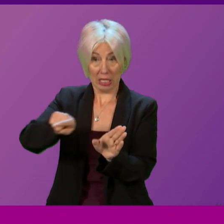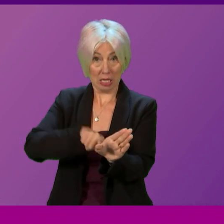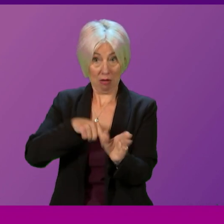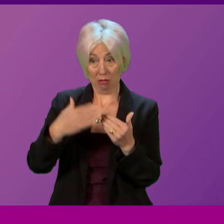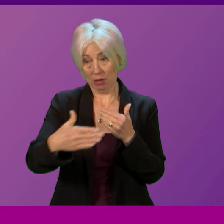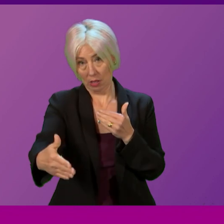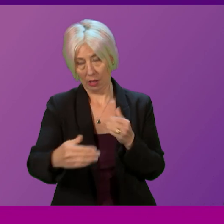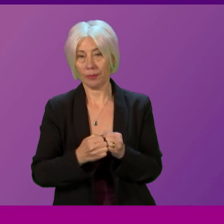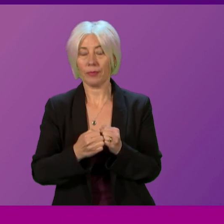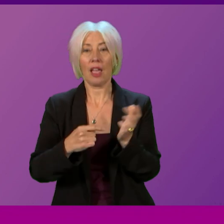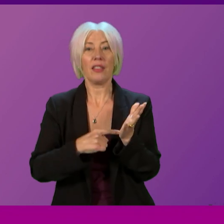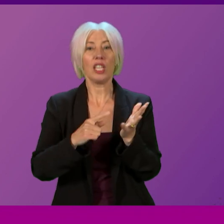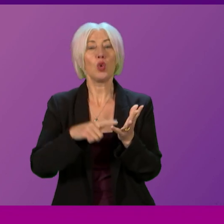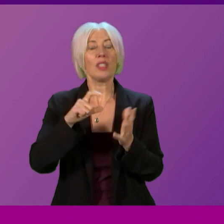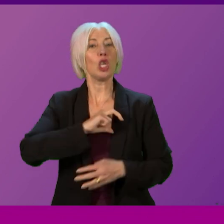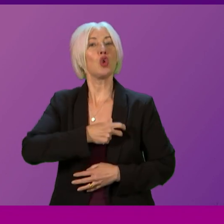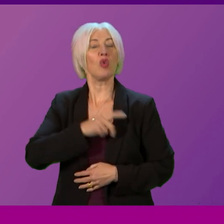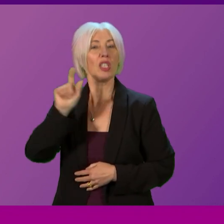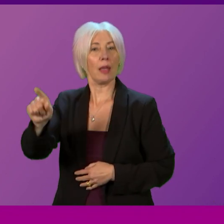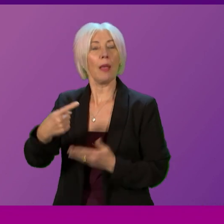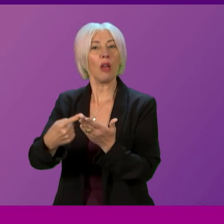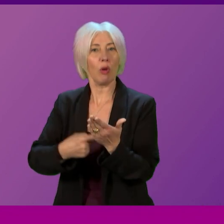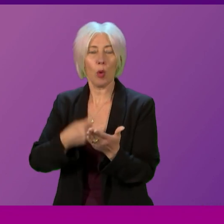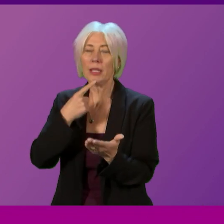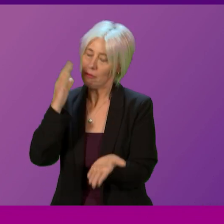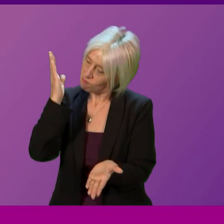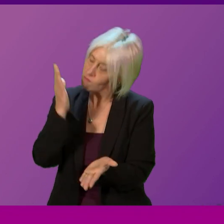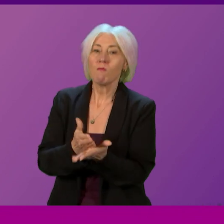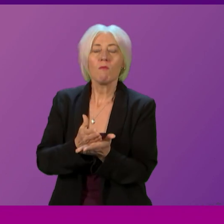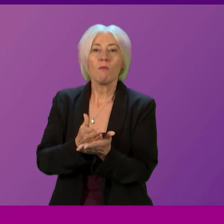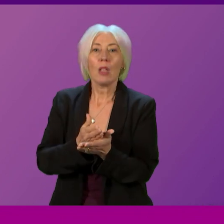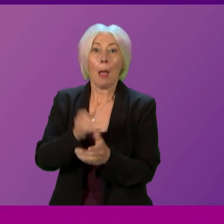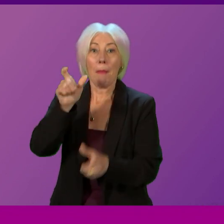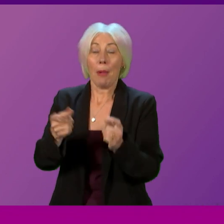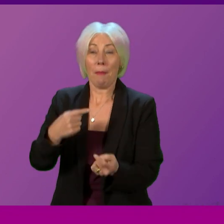The TUC’s report underscores the importance of ensuring that victims of misogynistic behaviour